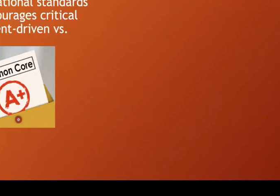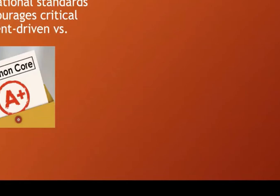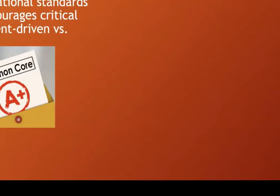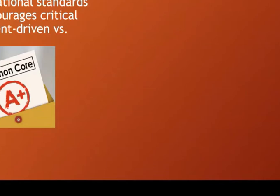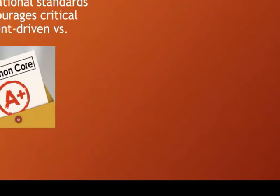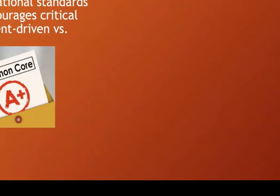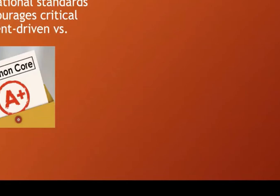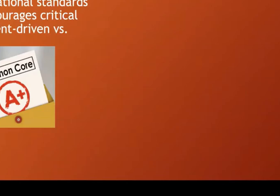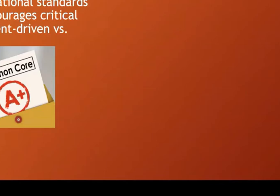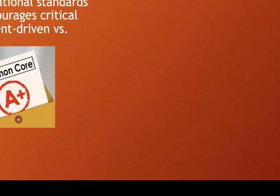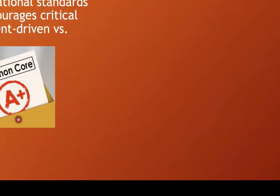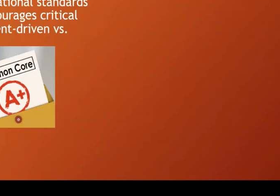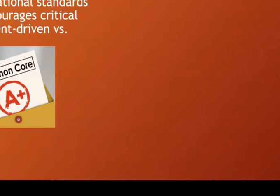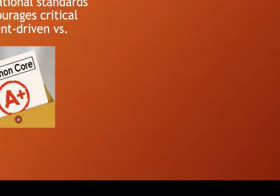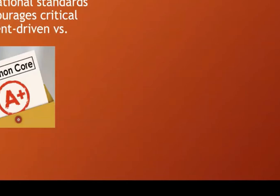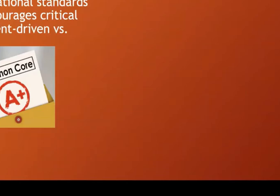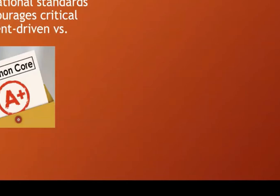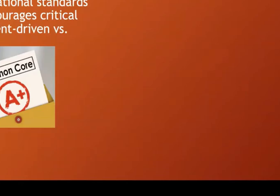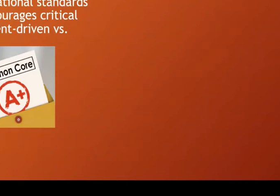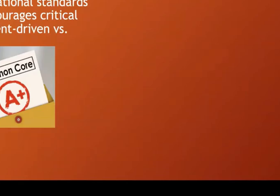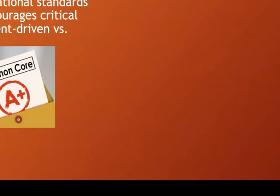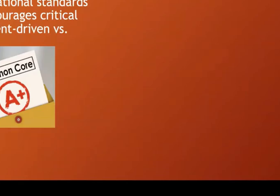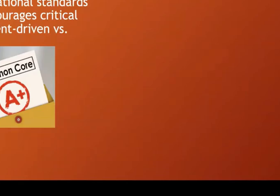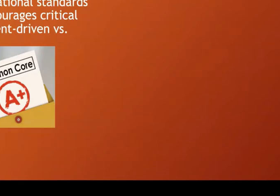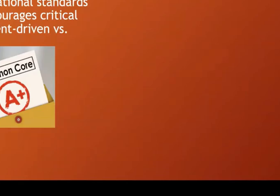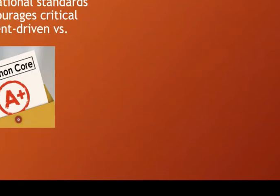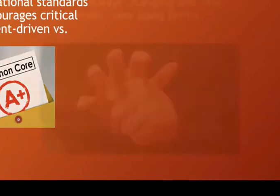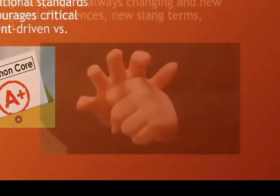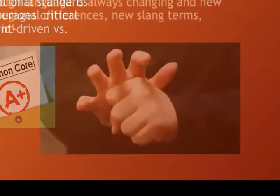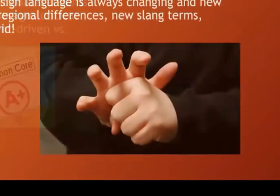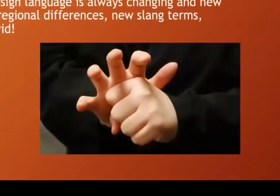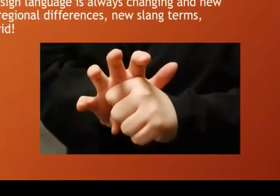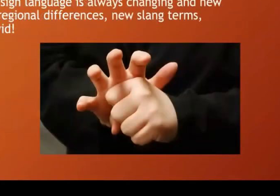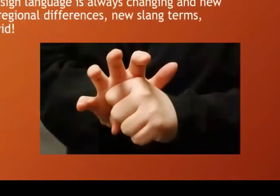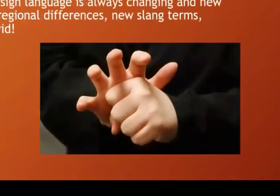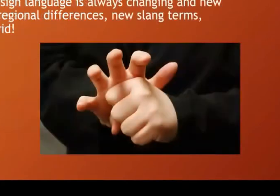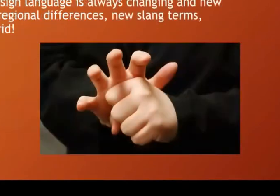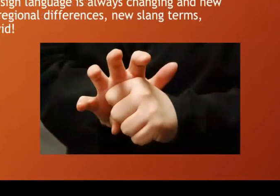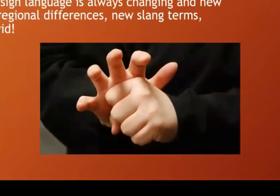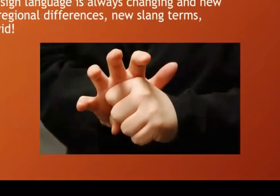be engaged so that they can really thrive. It's not just teachers presenting. Students are very